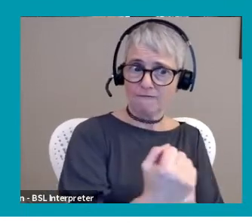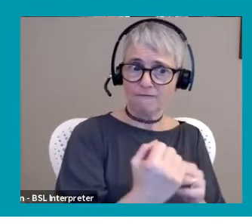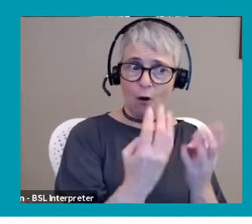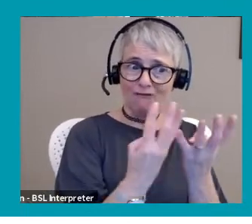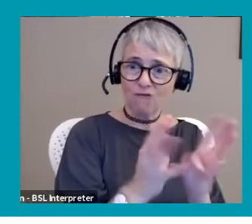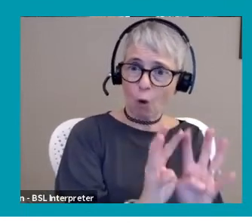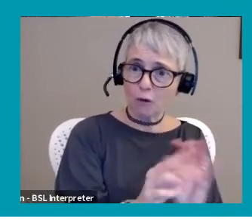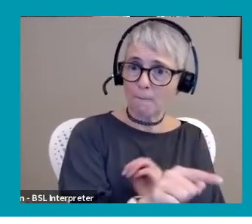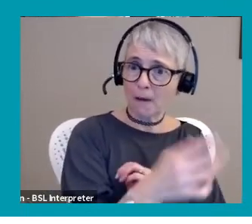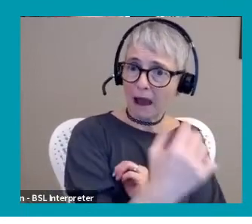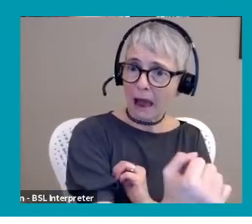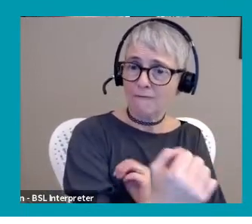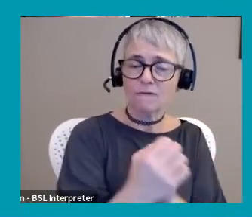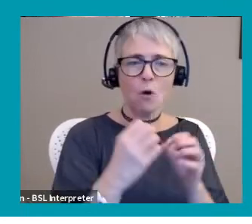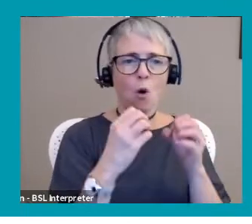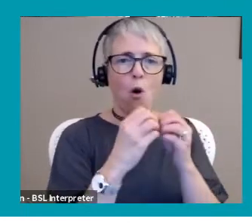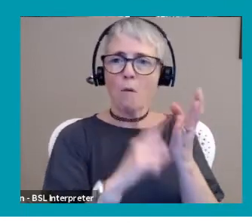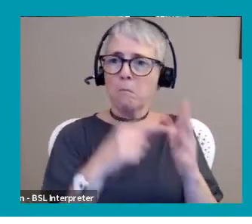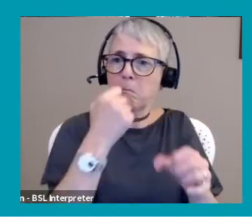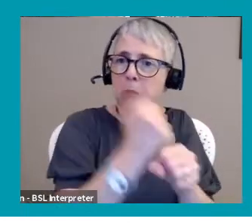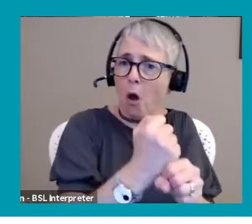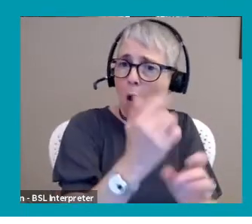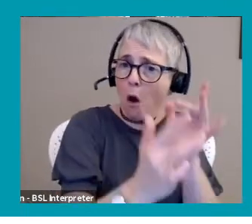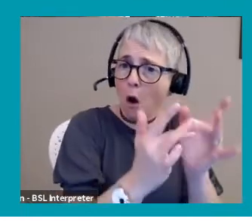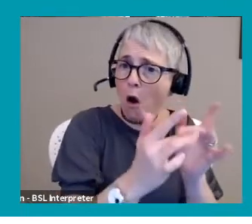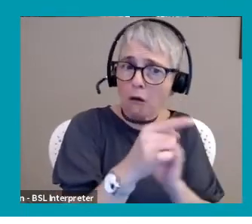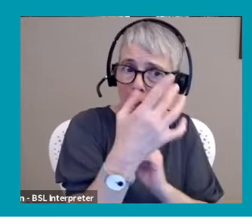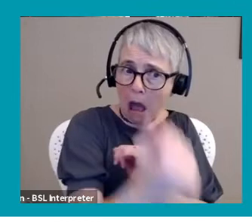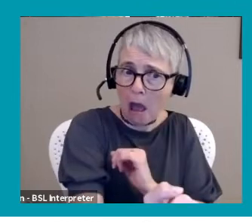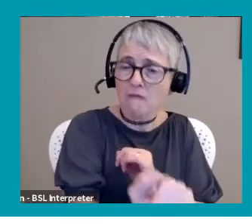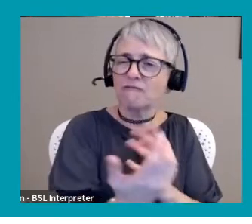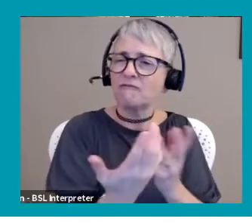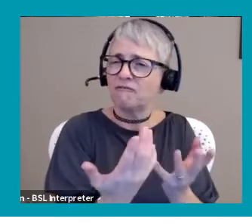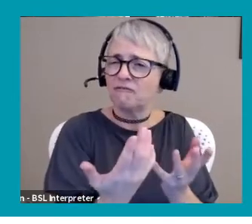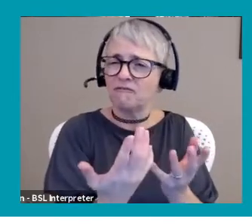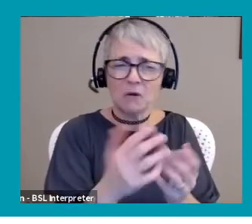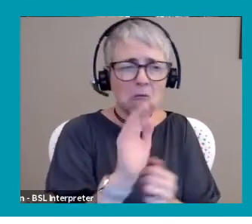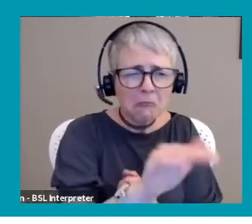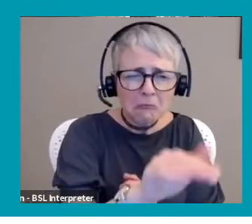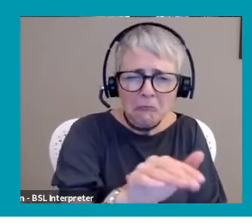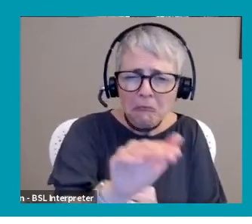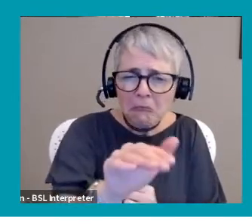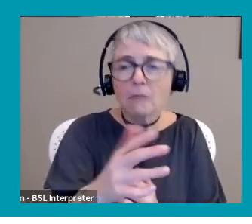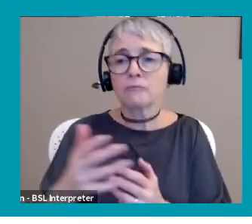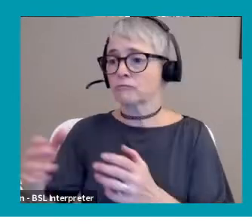conversations and listen to other stories. What about reaching out to the recruitment team or an inclusion